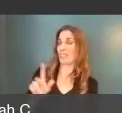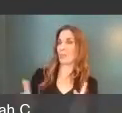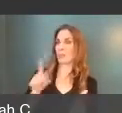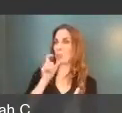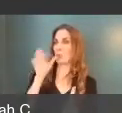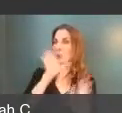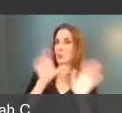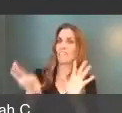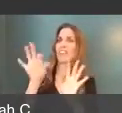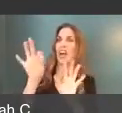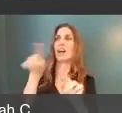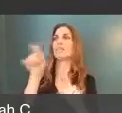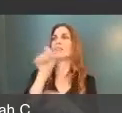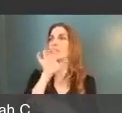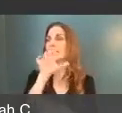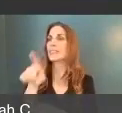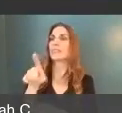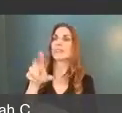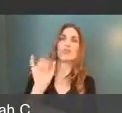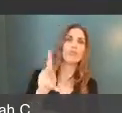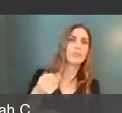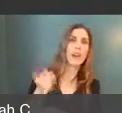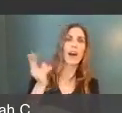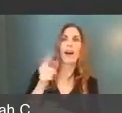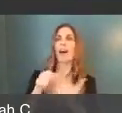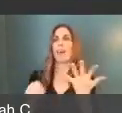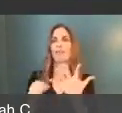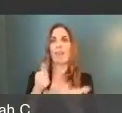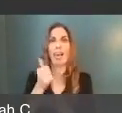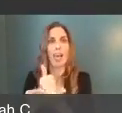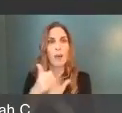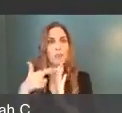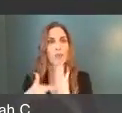people and to get the word out and also just to help register. So how are you staffing that site?